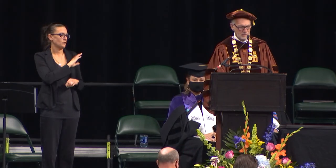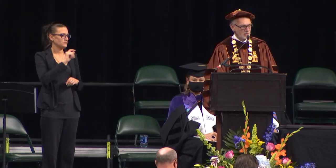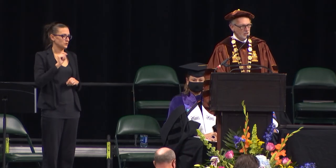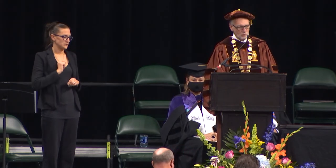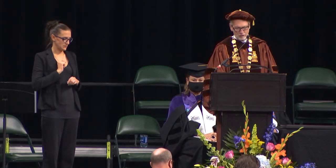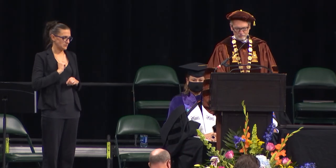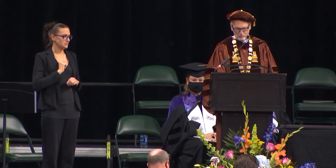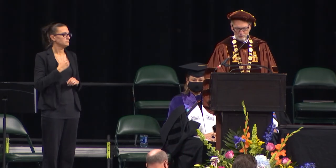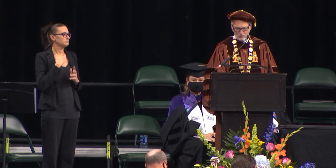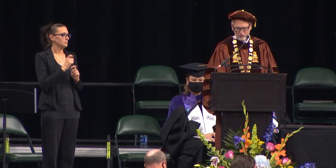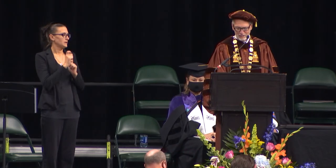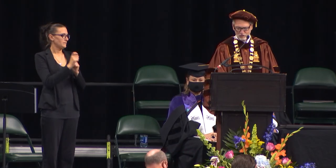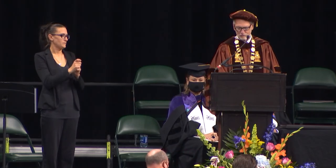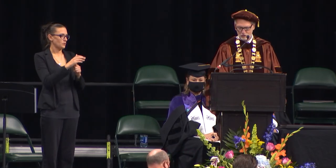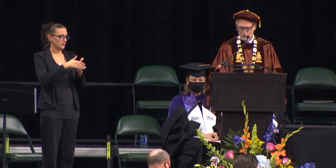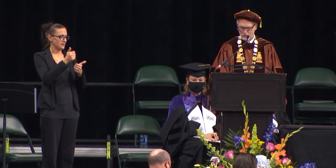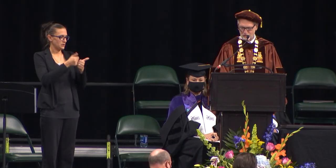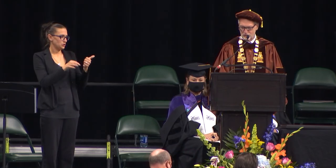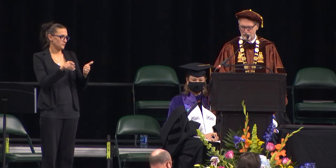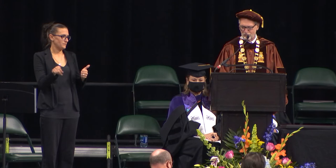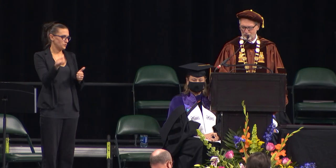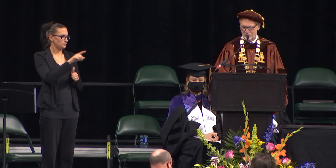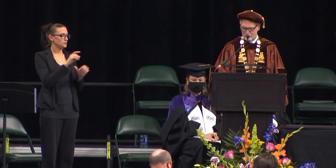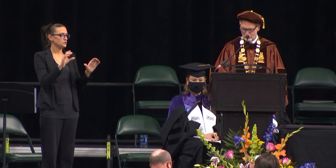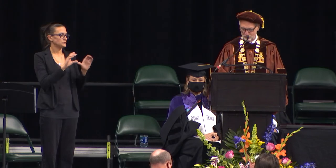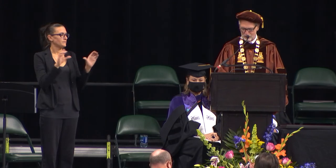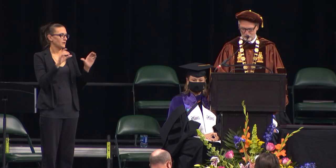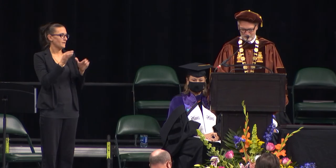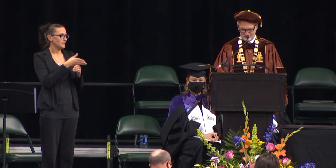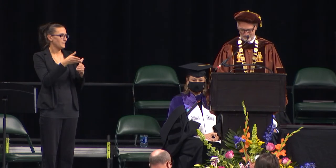we confer on each of you the Certificate of Completion.